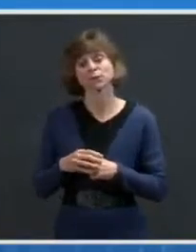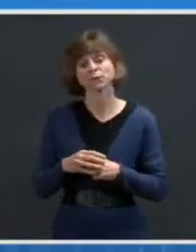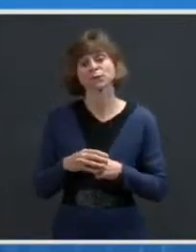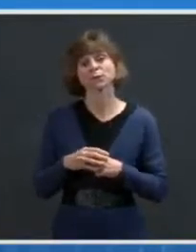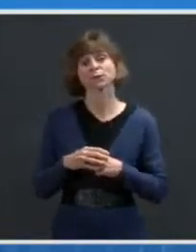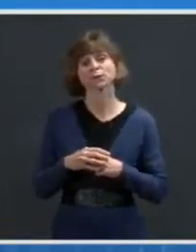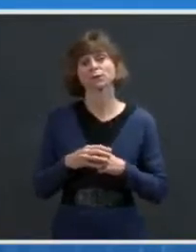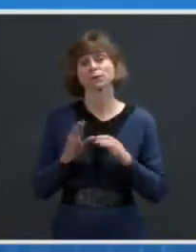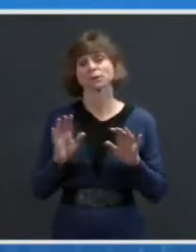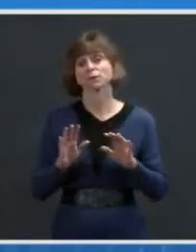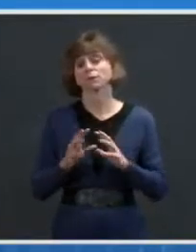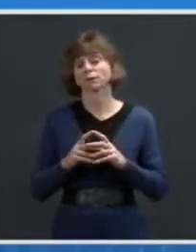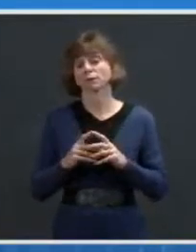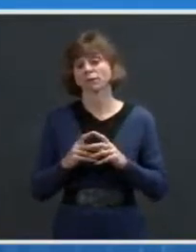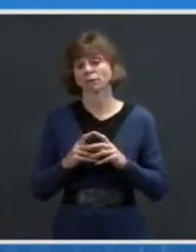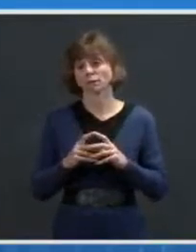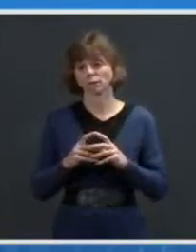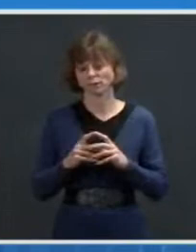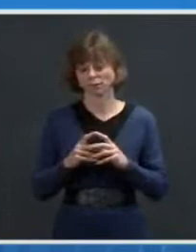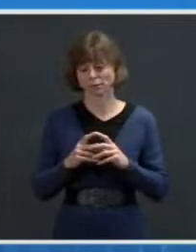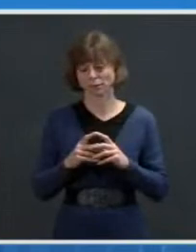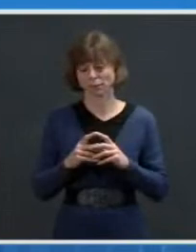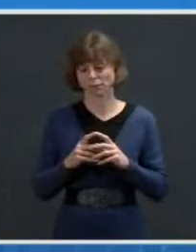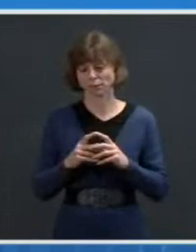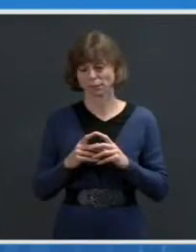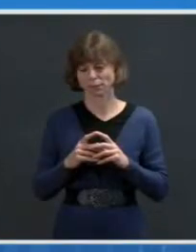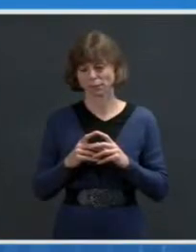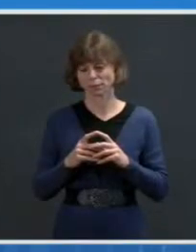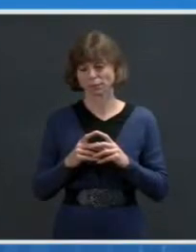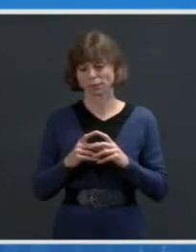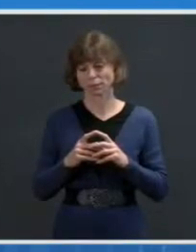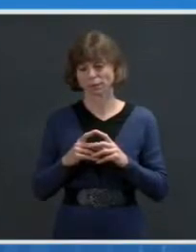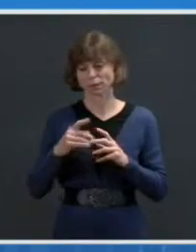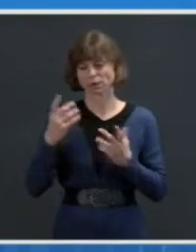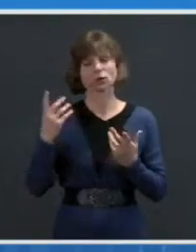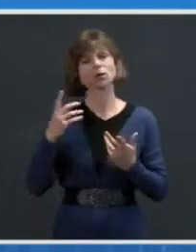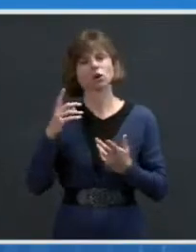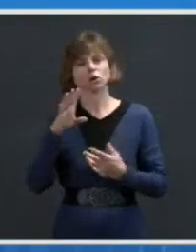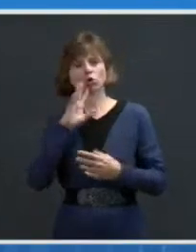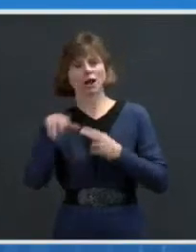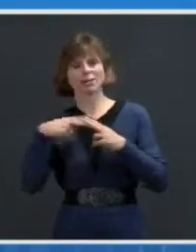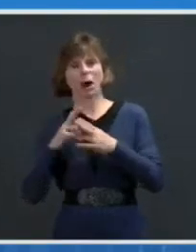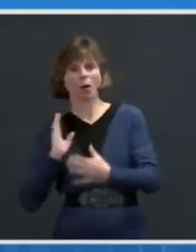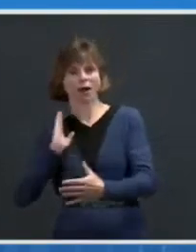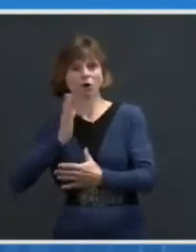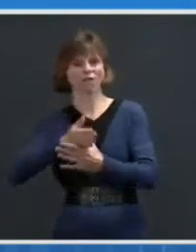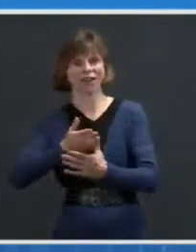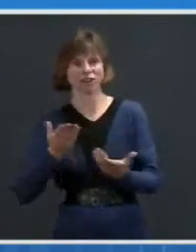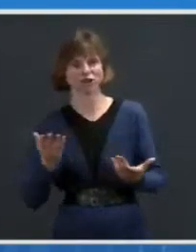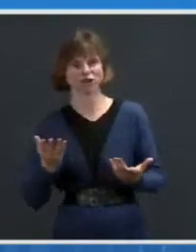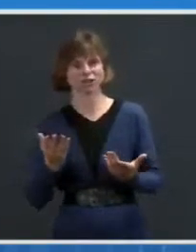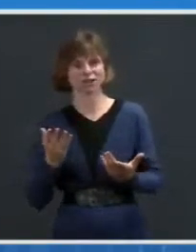LAST QUESTION WILL GO TO ZEKE MILLER AT THE ASSOCIATED PRESS. THANK YOU ALL FOR TAKING MY CALL.